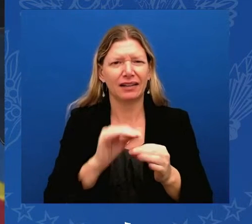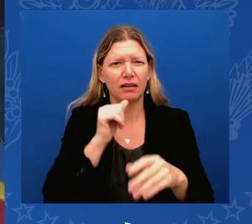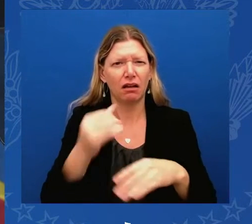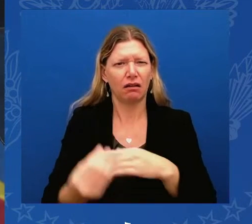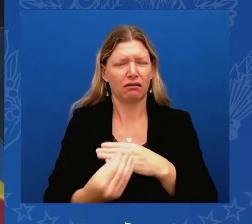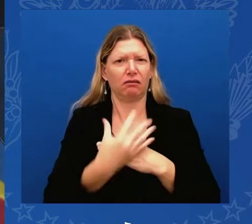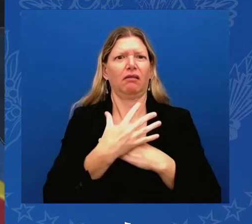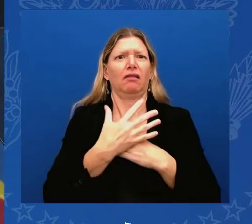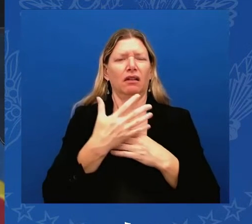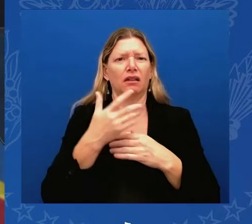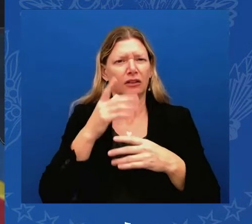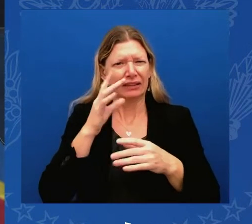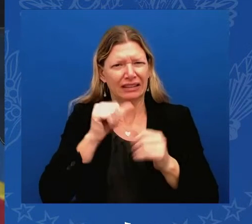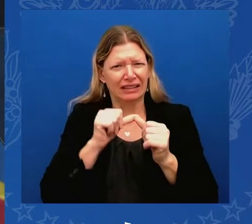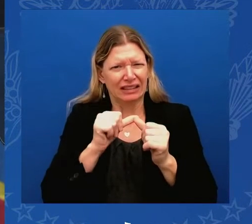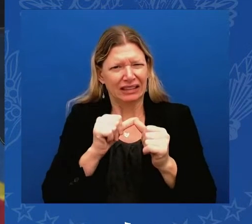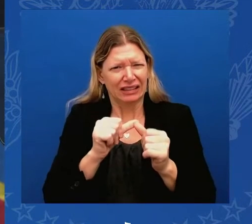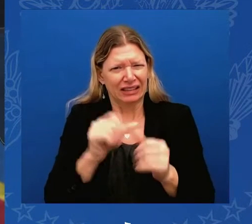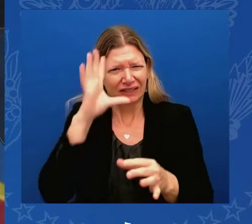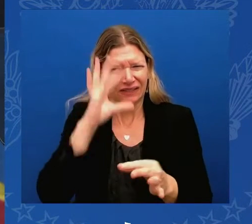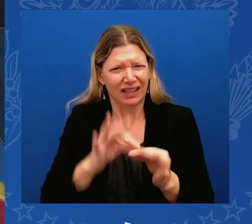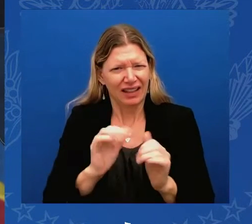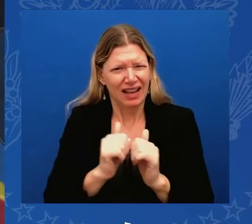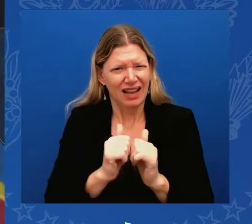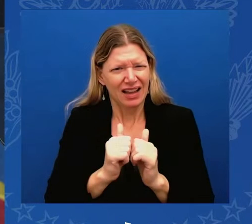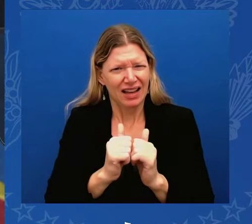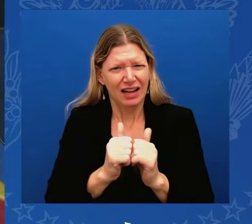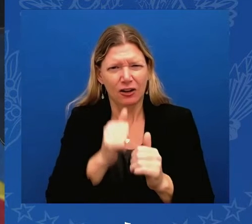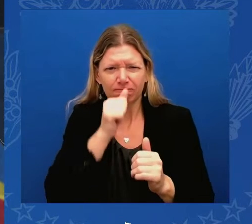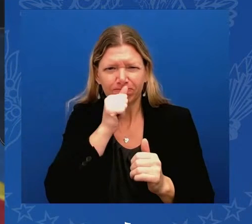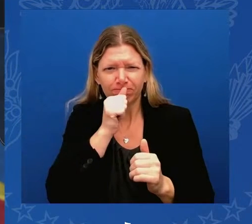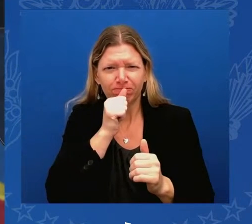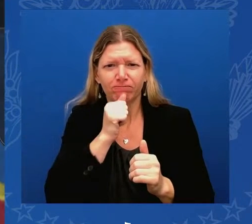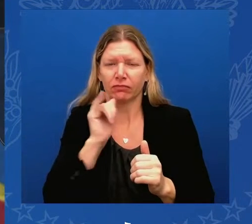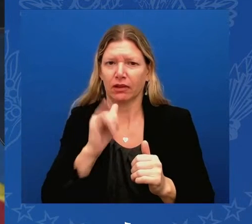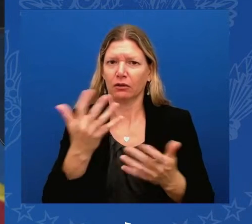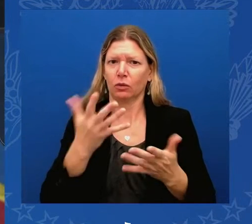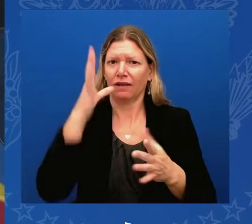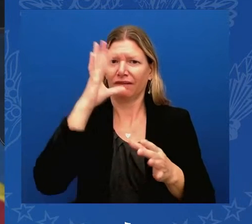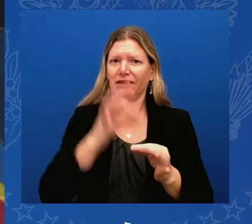taking out loans with my dad and my -- all through school to get me there.